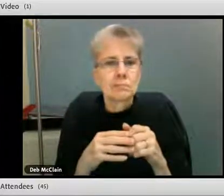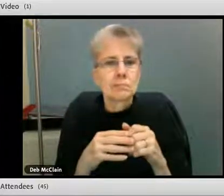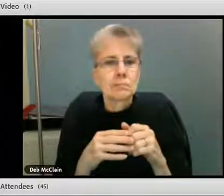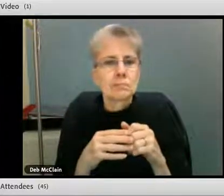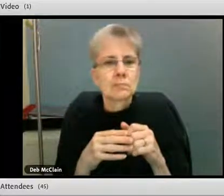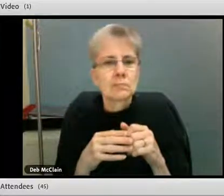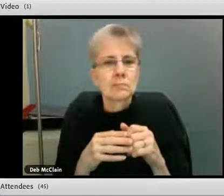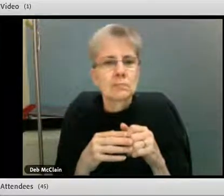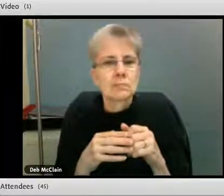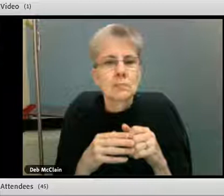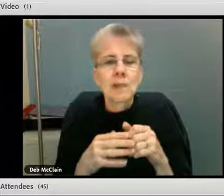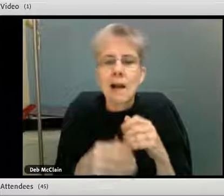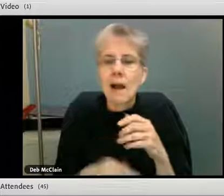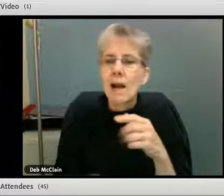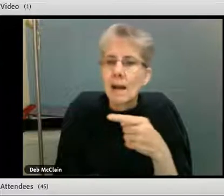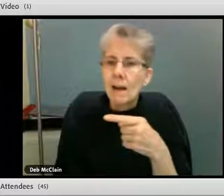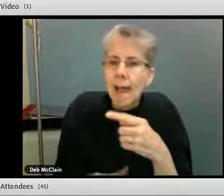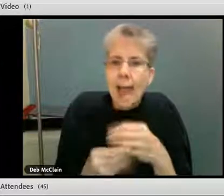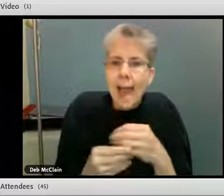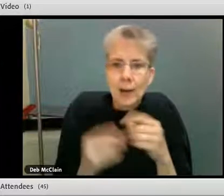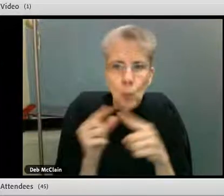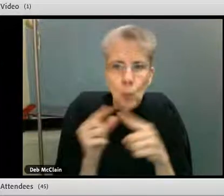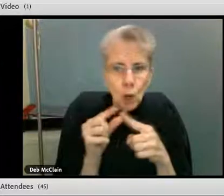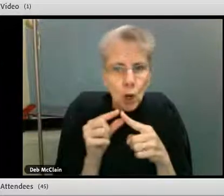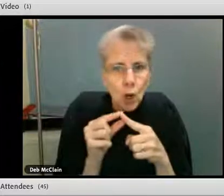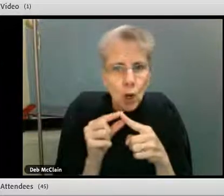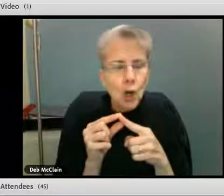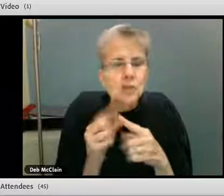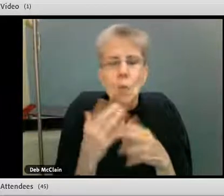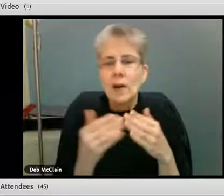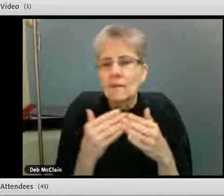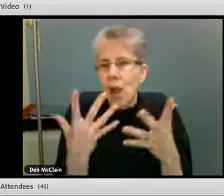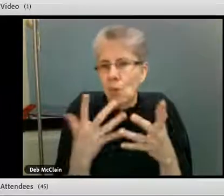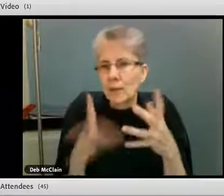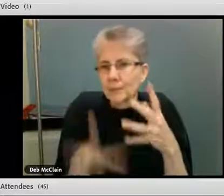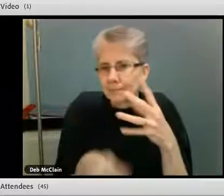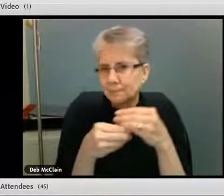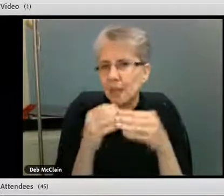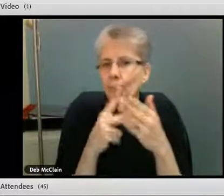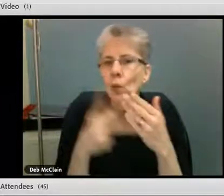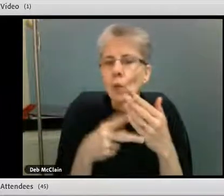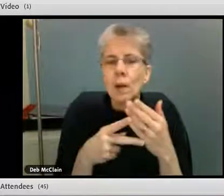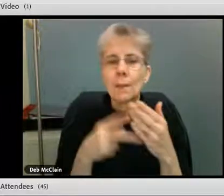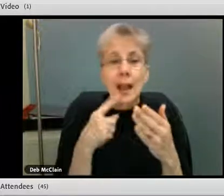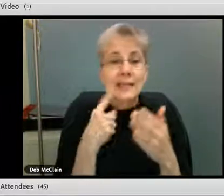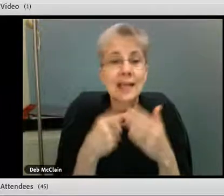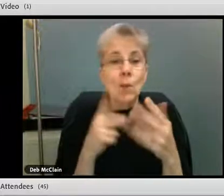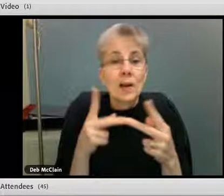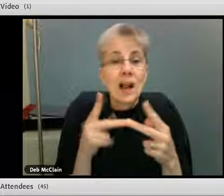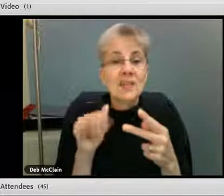I can put what I want for the program there. I can say what kind of style I want it to look and what kind of animation.